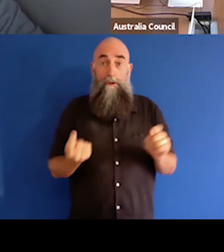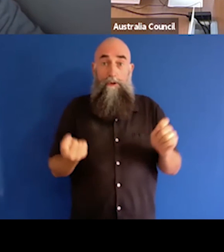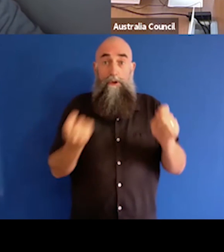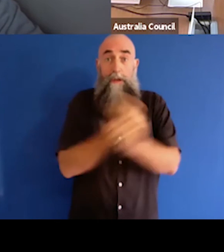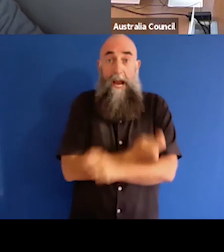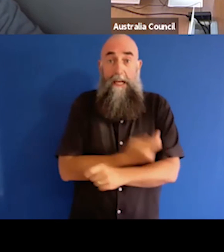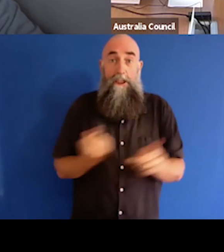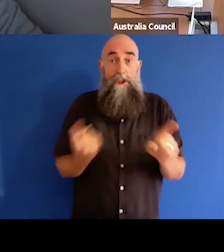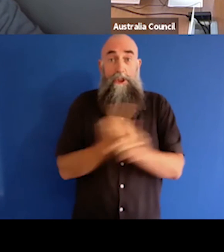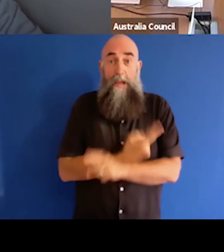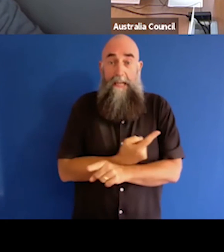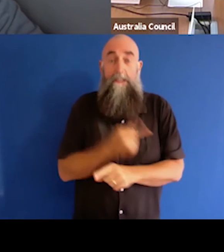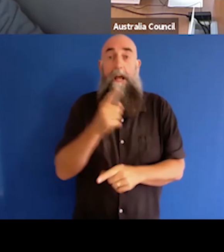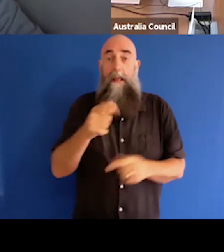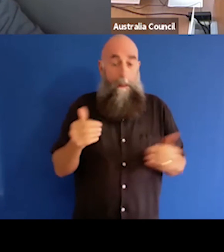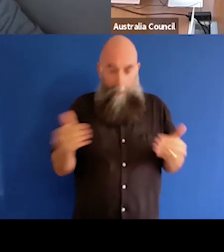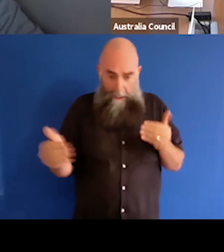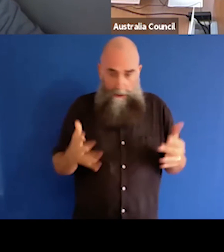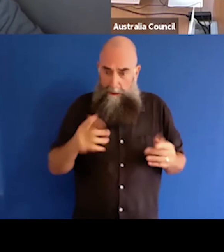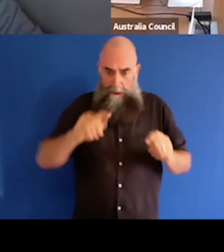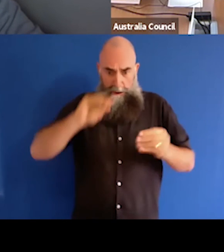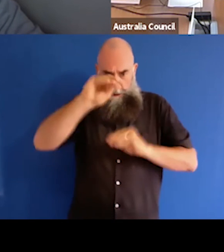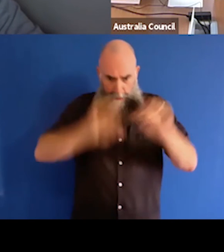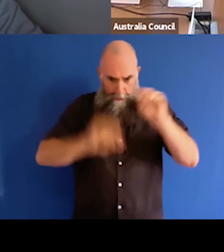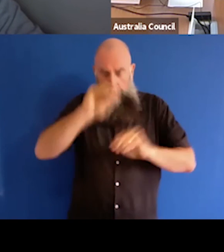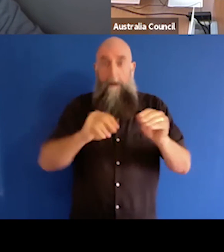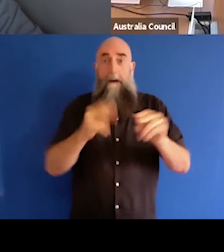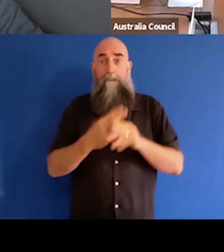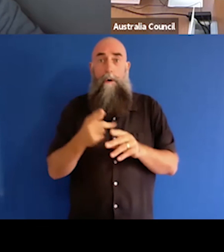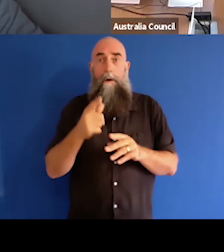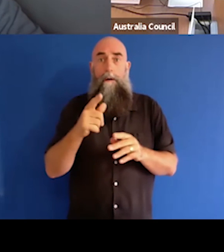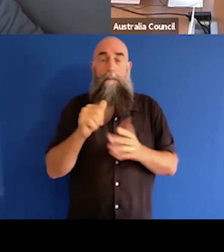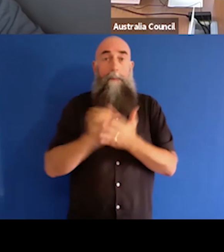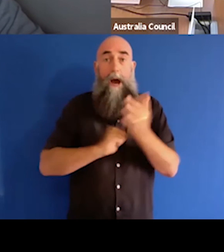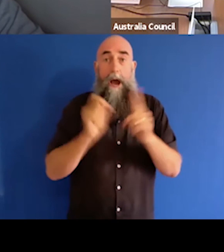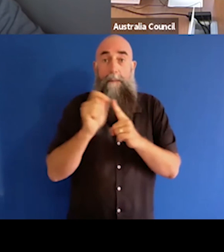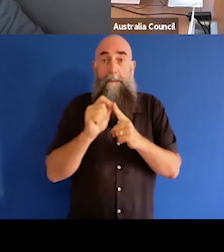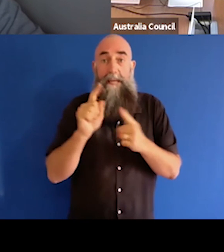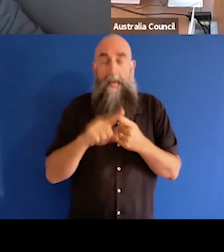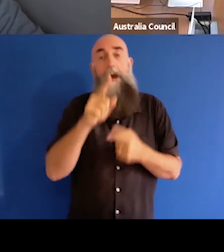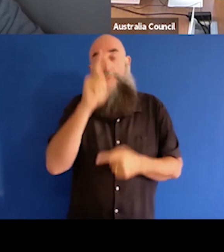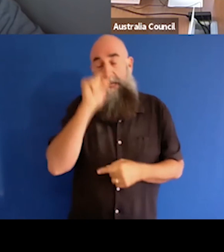reassess your budget allowing for PPE, you can put in requests for those sorts of things.